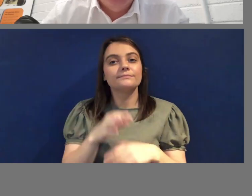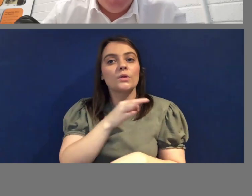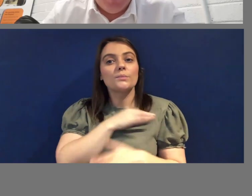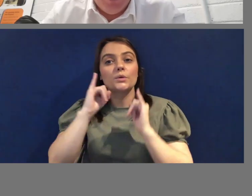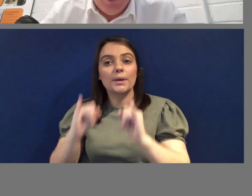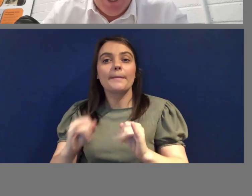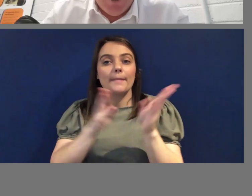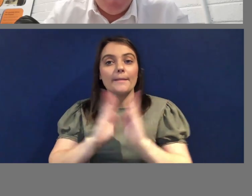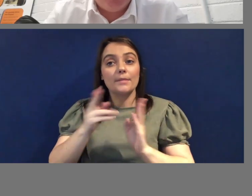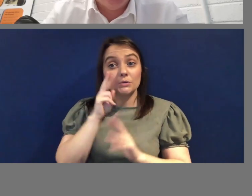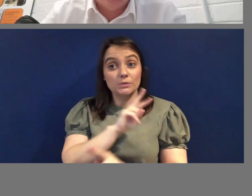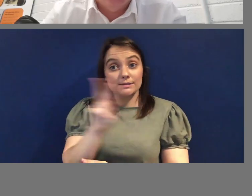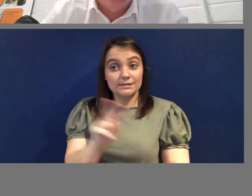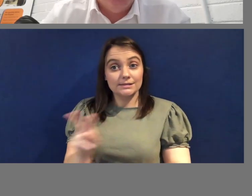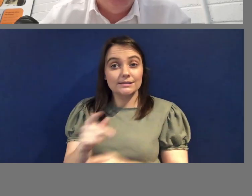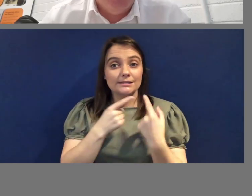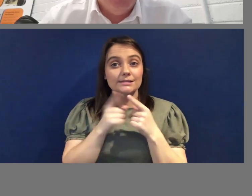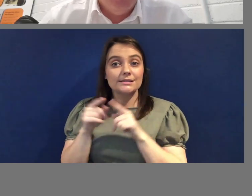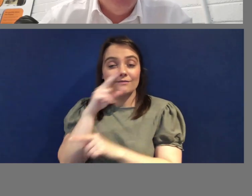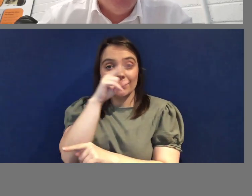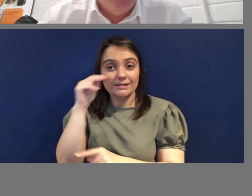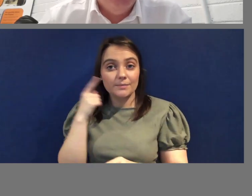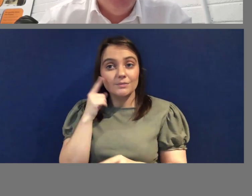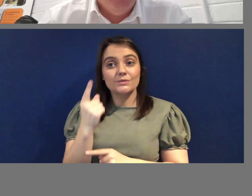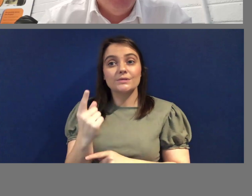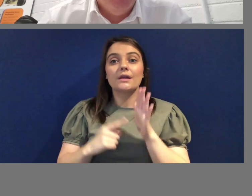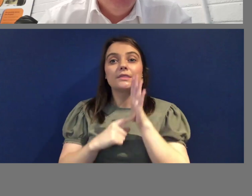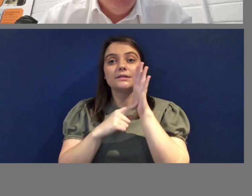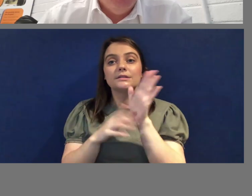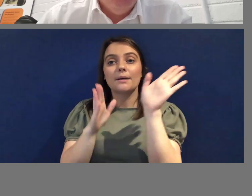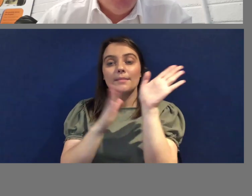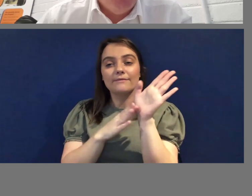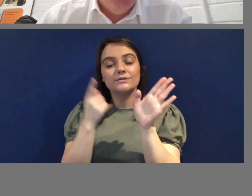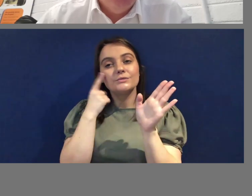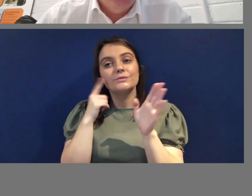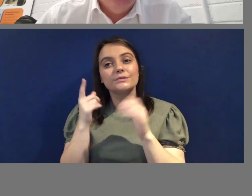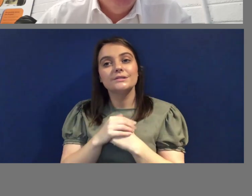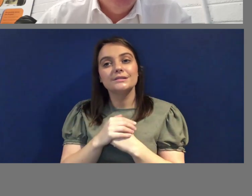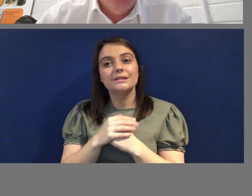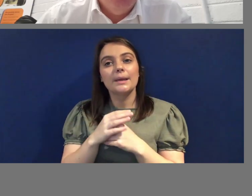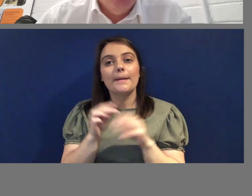design here um so we're looking at the on the top left we have a power assisted door so you